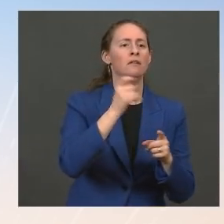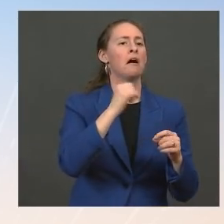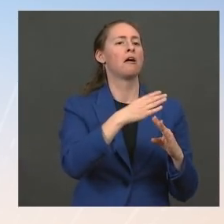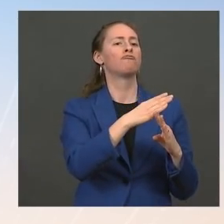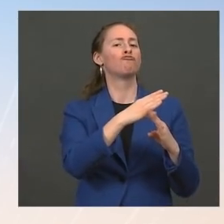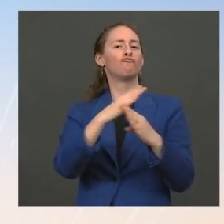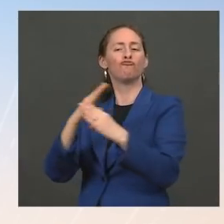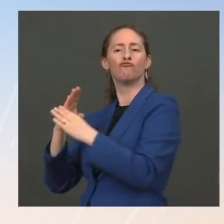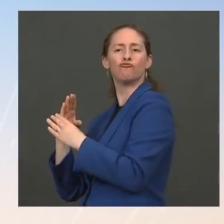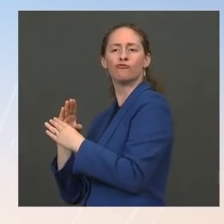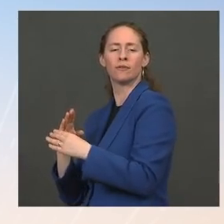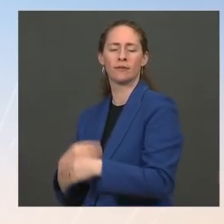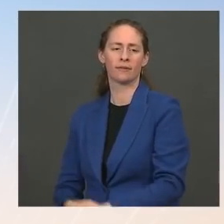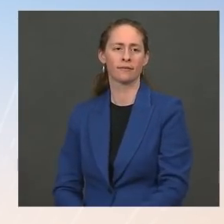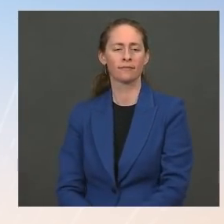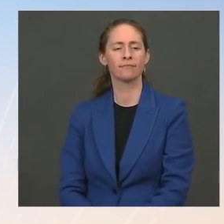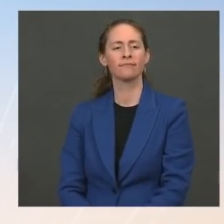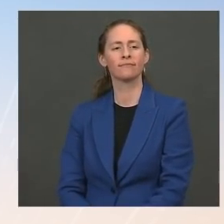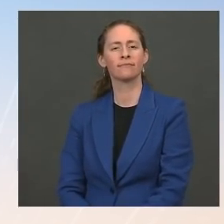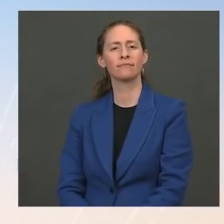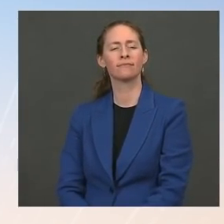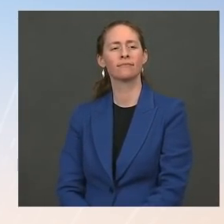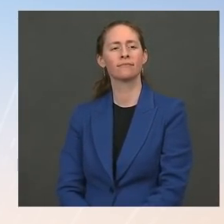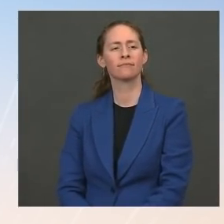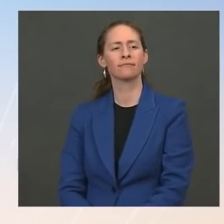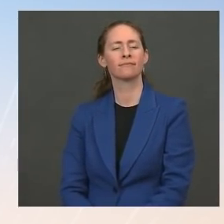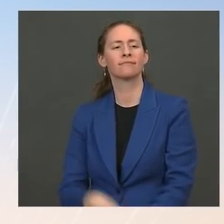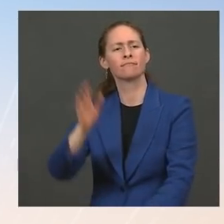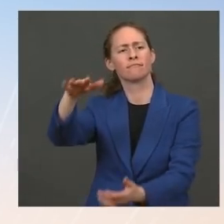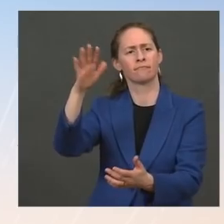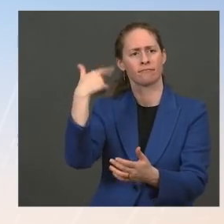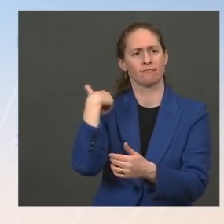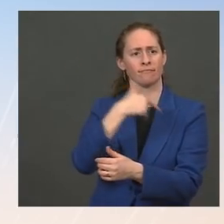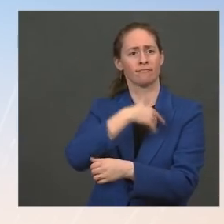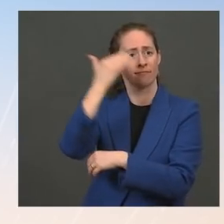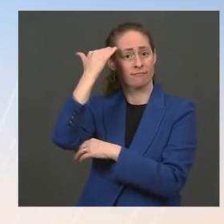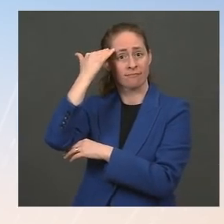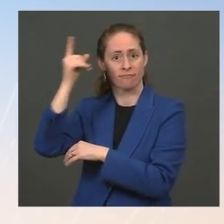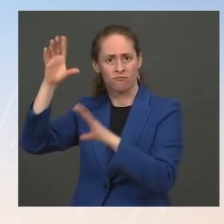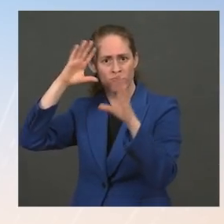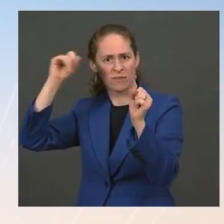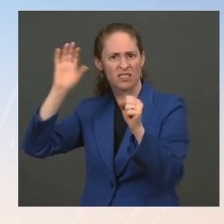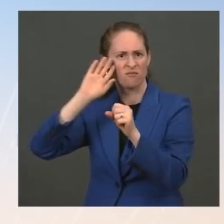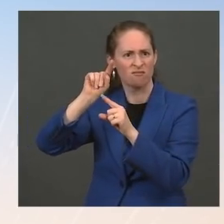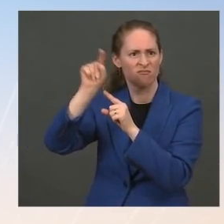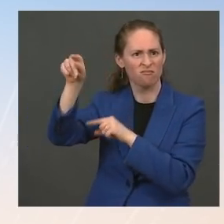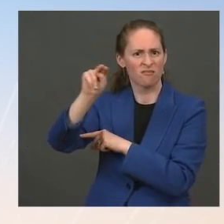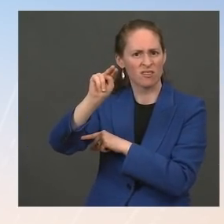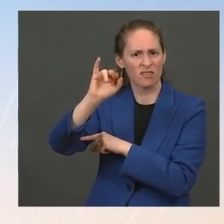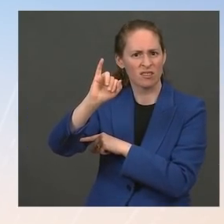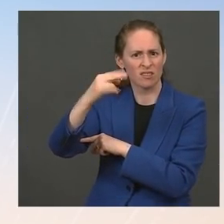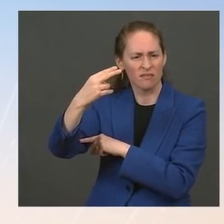about the purpose of that visit and how it might differ from what we just heard from him today? Ms. Psaki: Sure. So, the President is, as you noted,